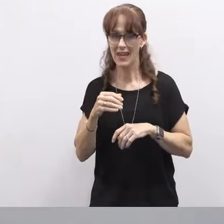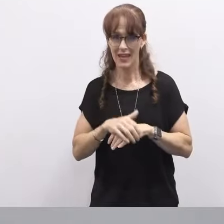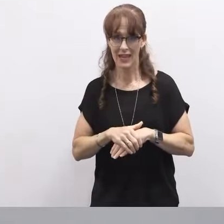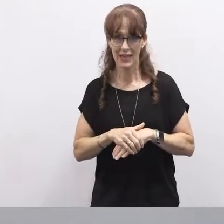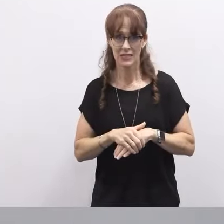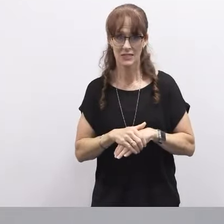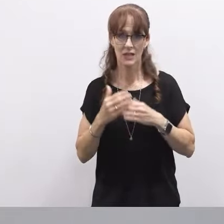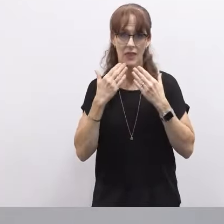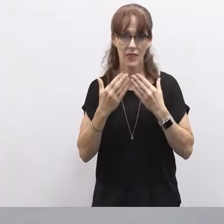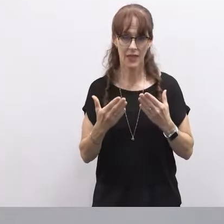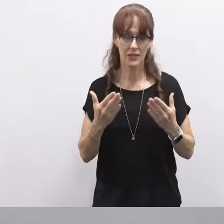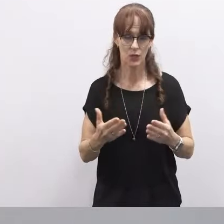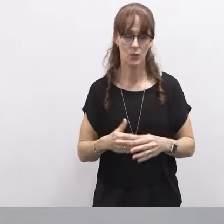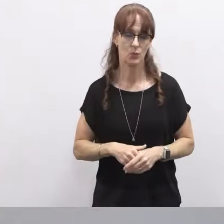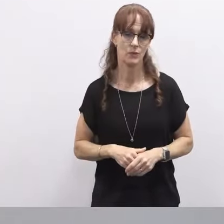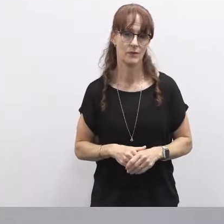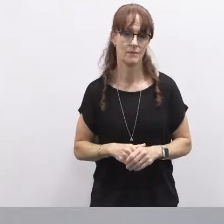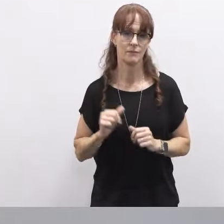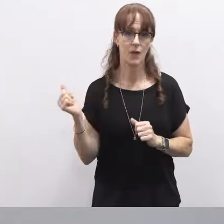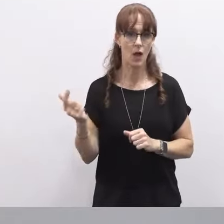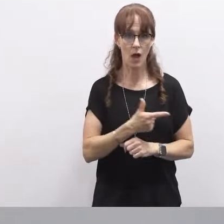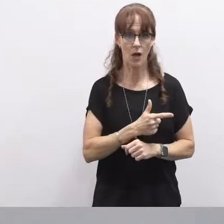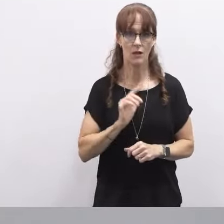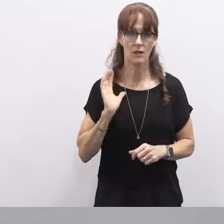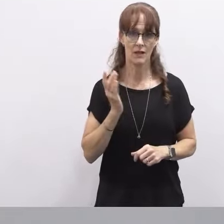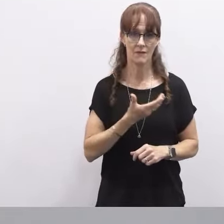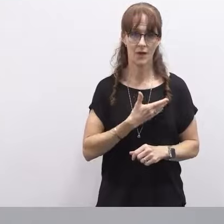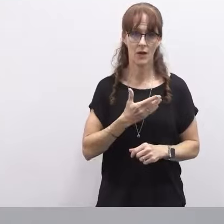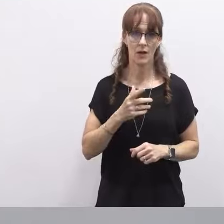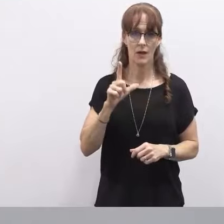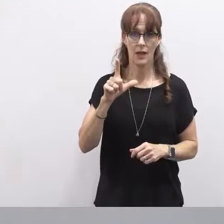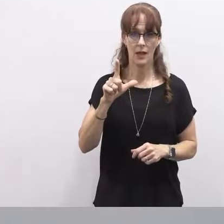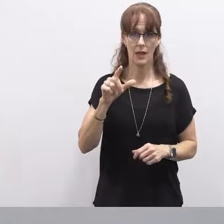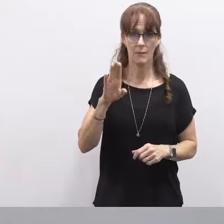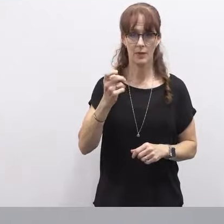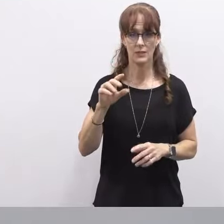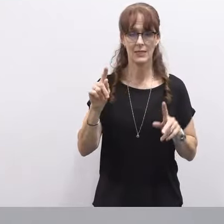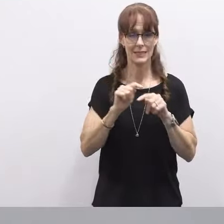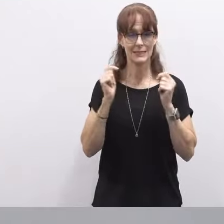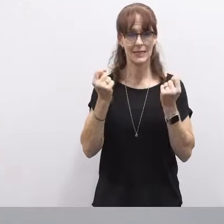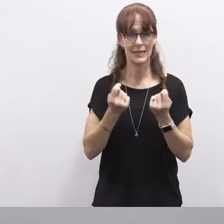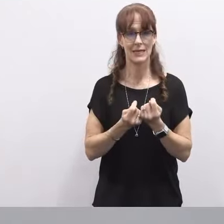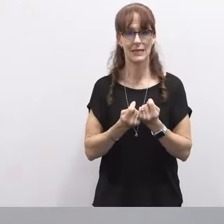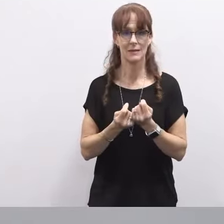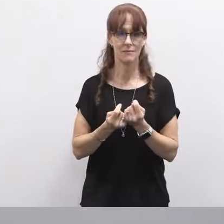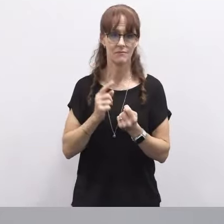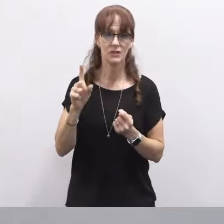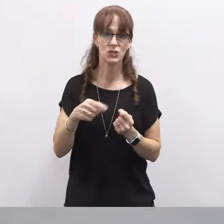So thank you to all of our LBUSD team for not just talking the talk